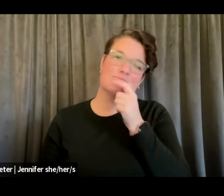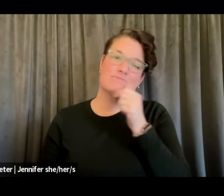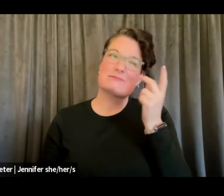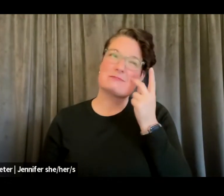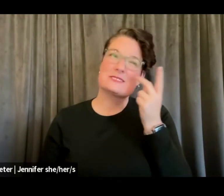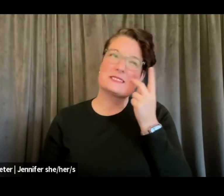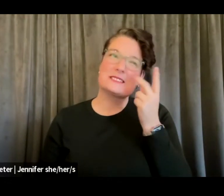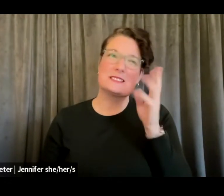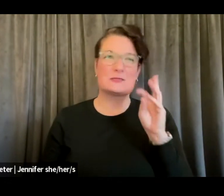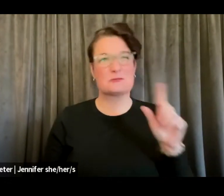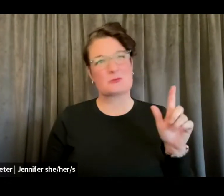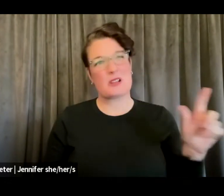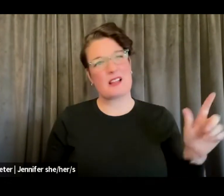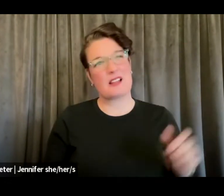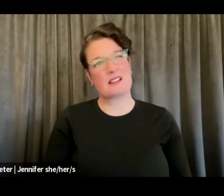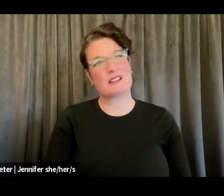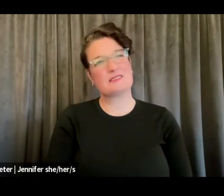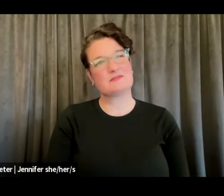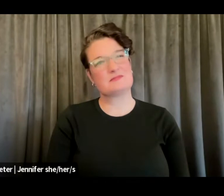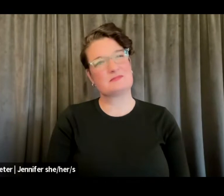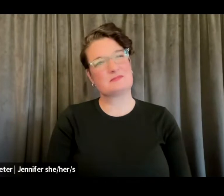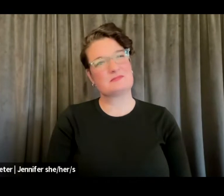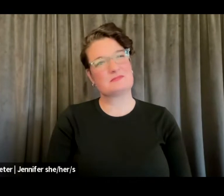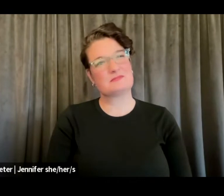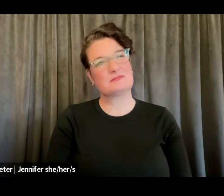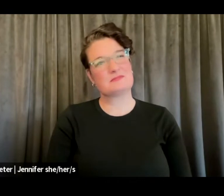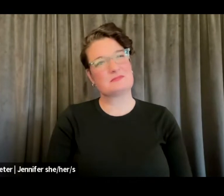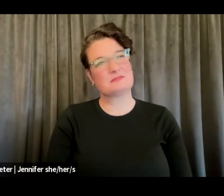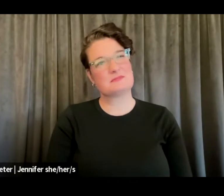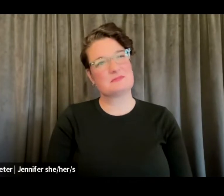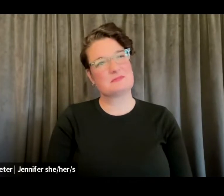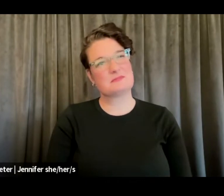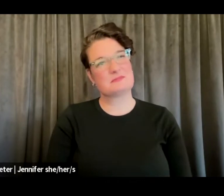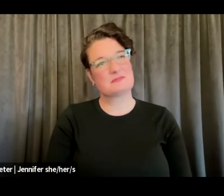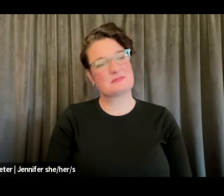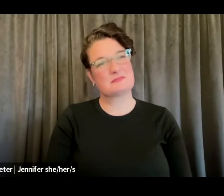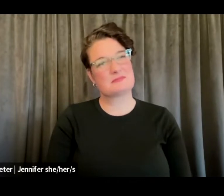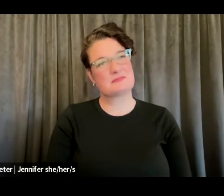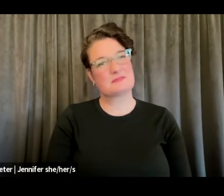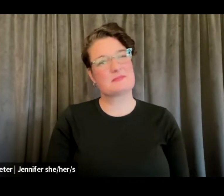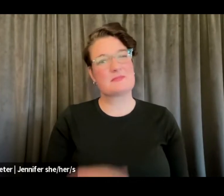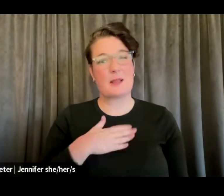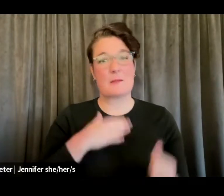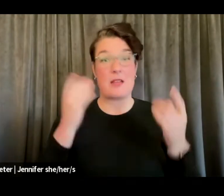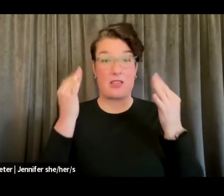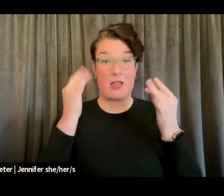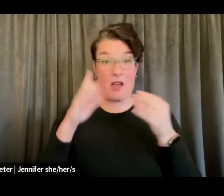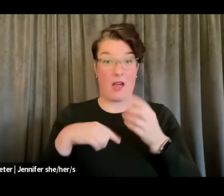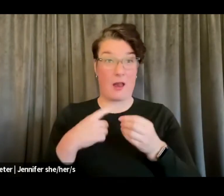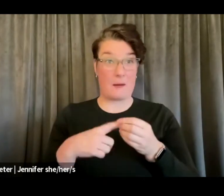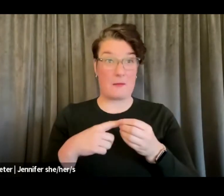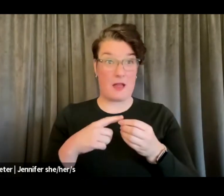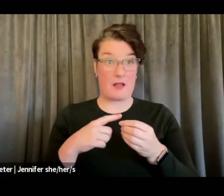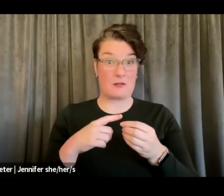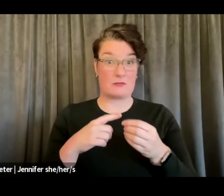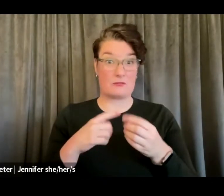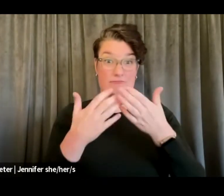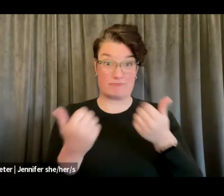Well I think my kind of like thought about setting this ritual in three